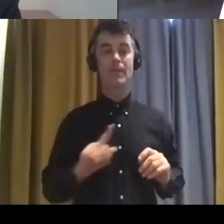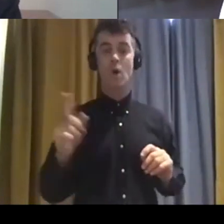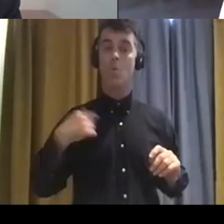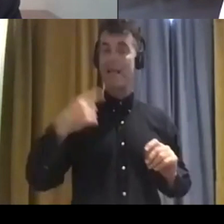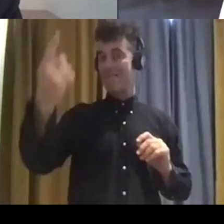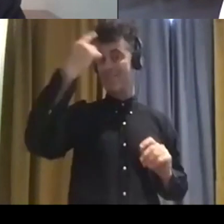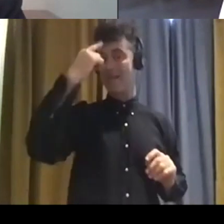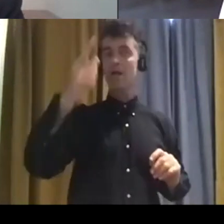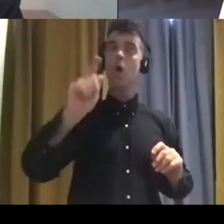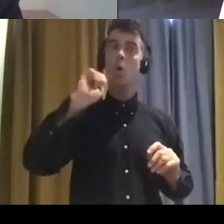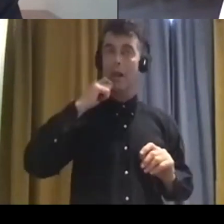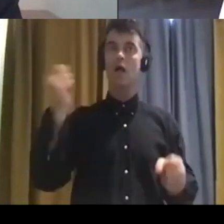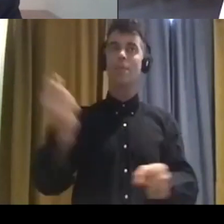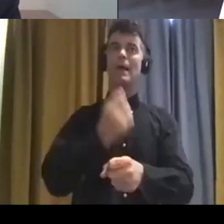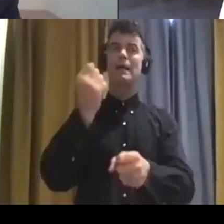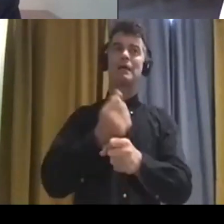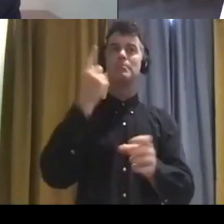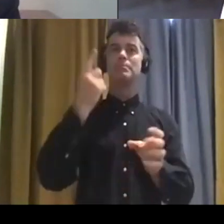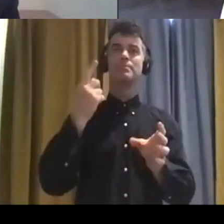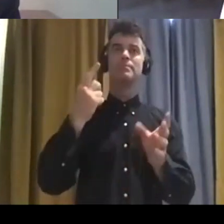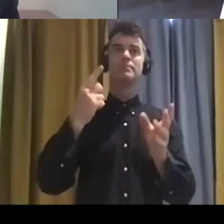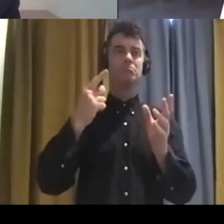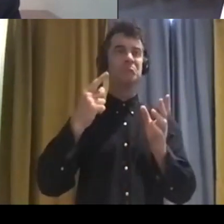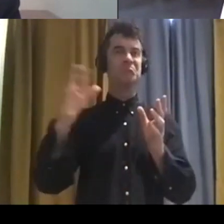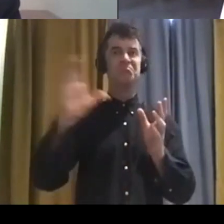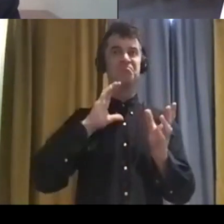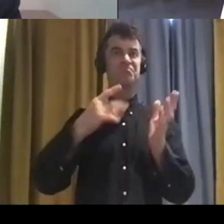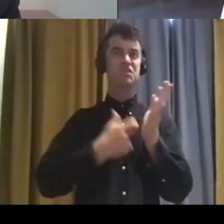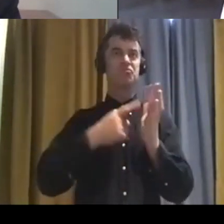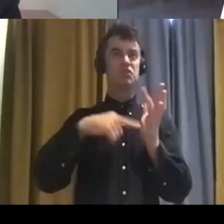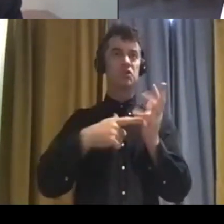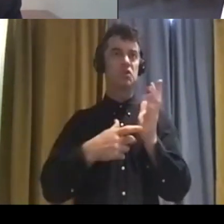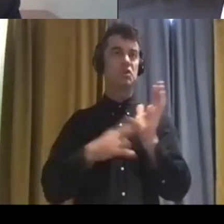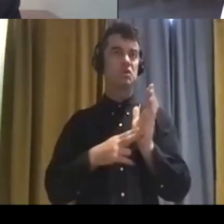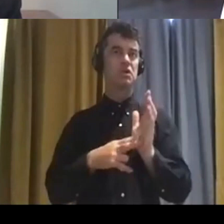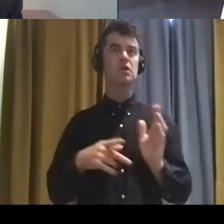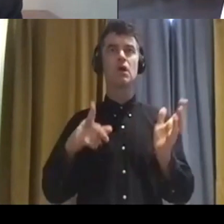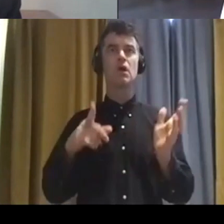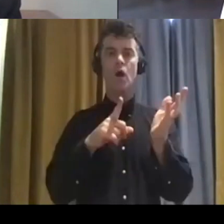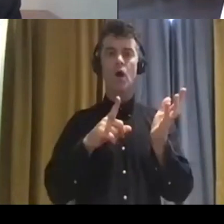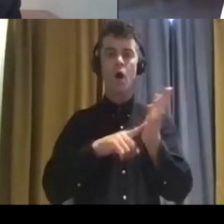will generate outsized returns and so one example is loop plus, and they've went through